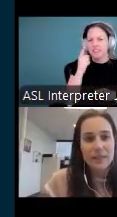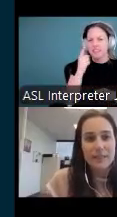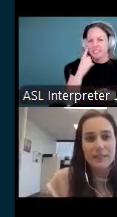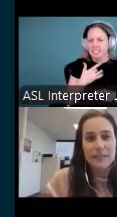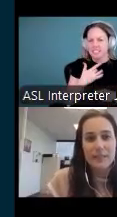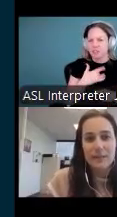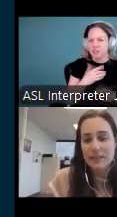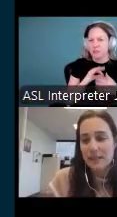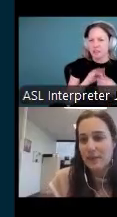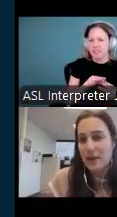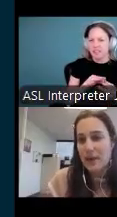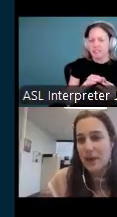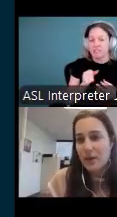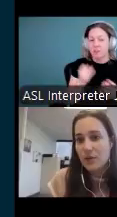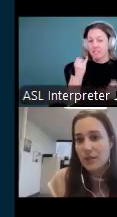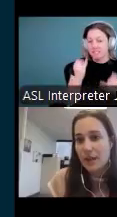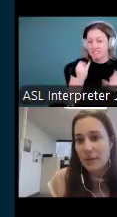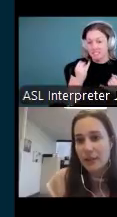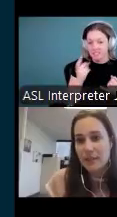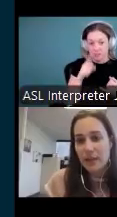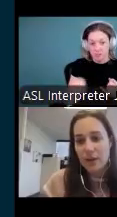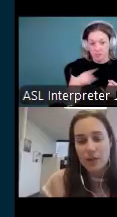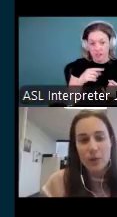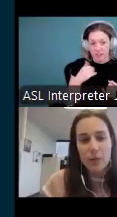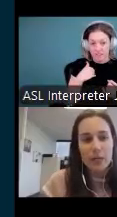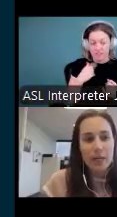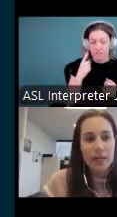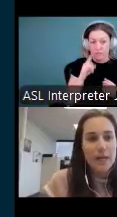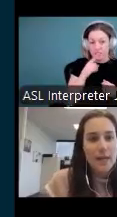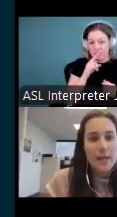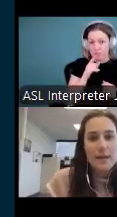ideas that you guys have used to help kids that are toe walking,